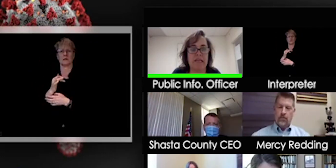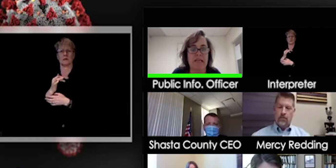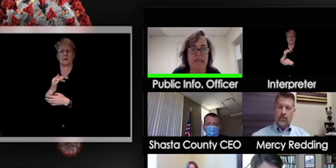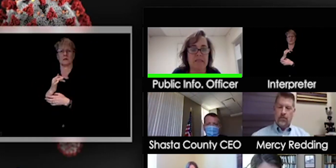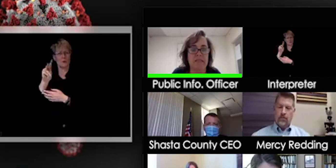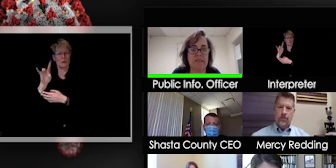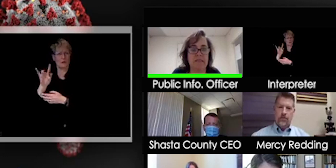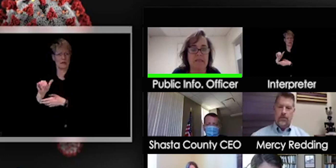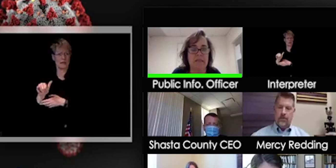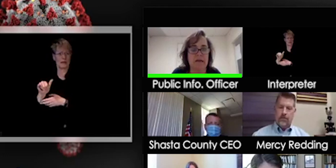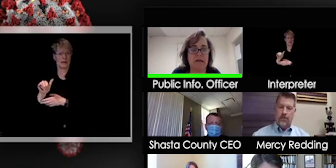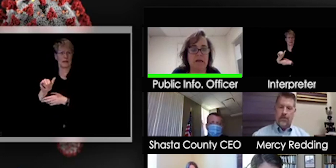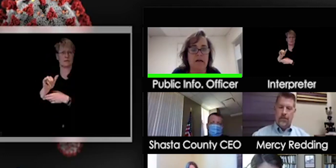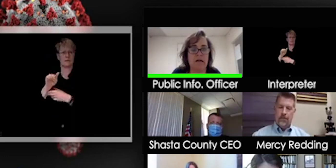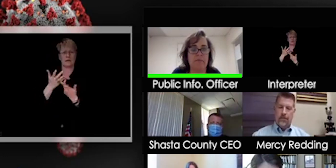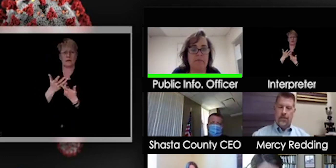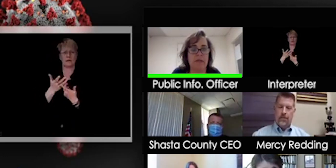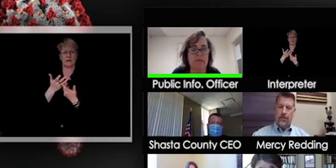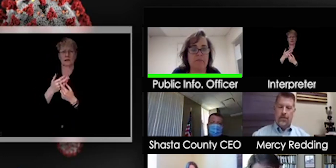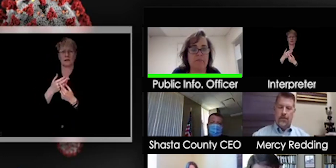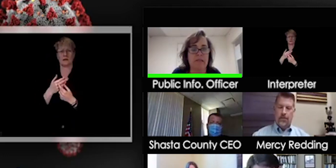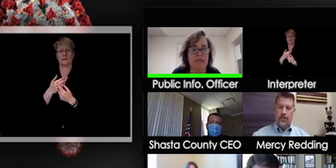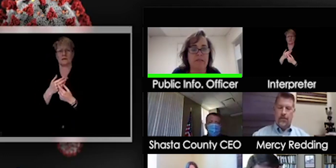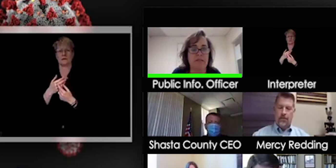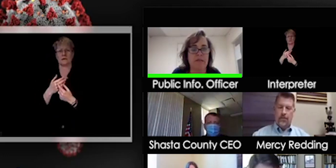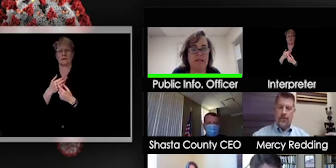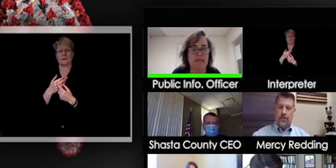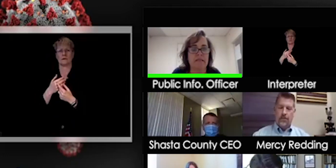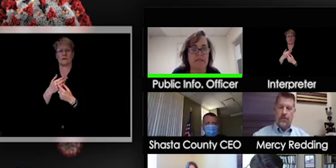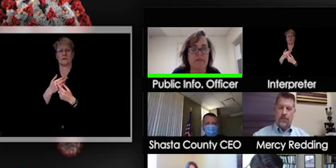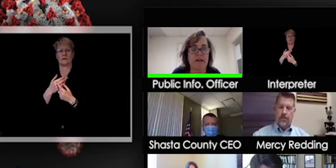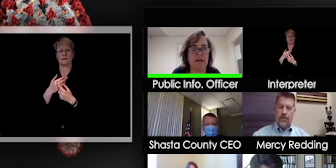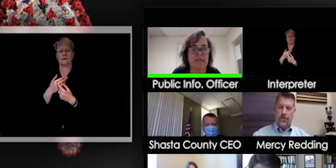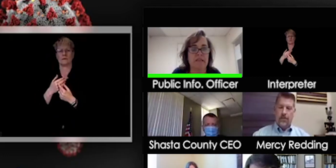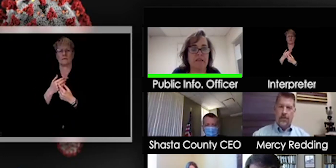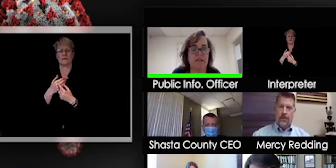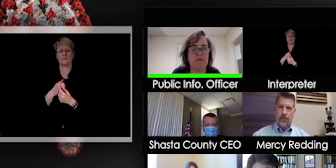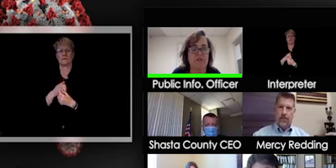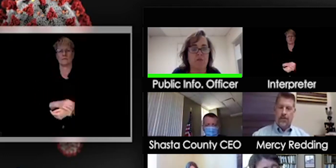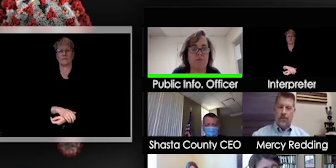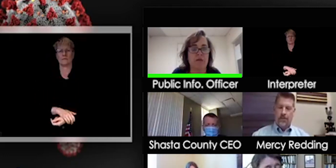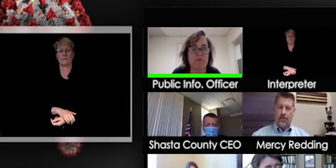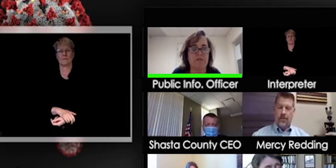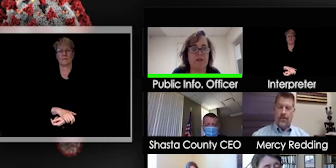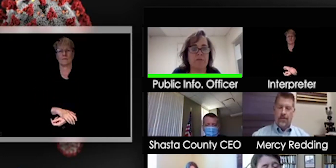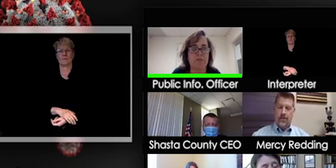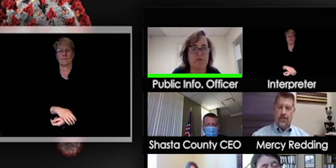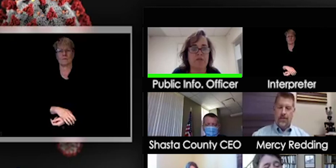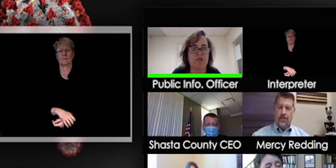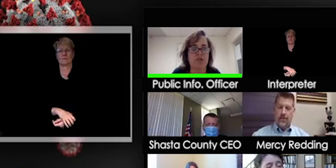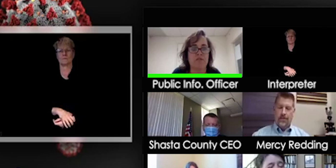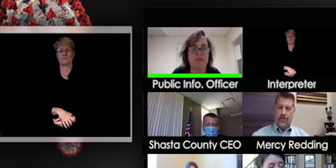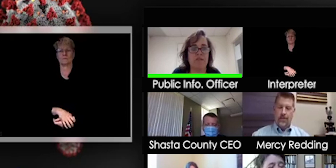cases? Is the plan to mandate some vaccine assuming one becomes available to achieve